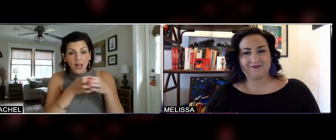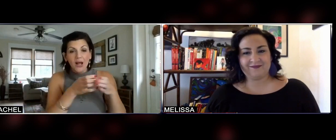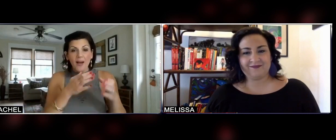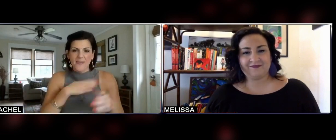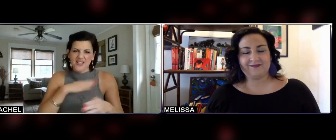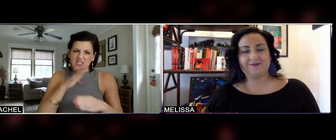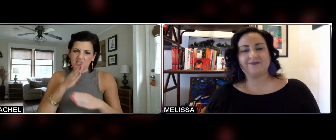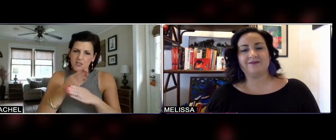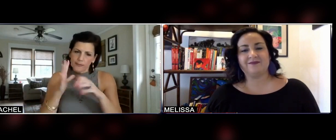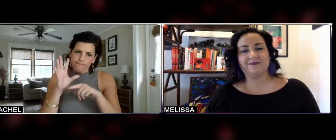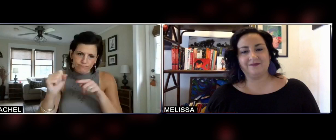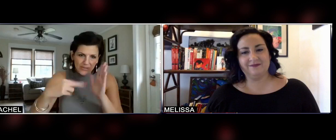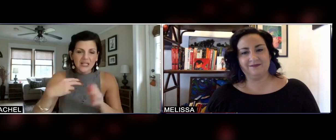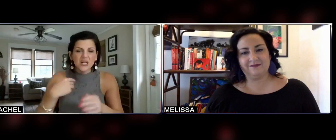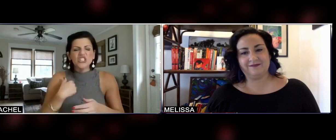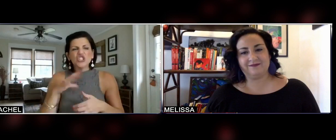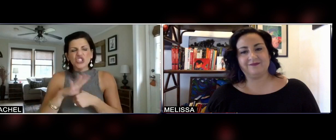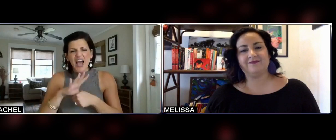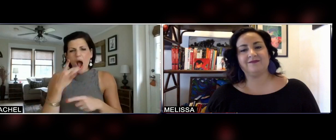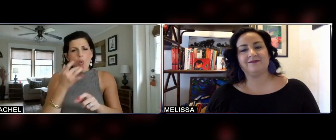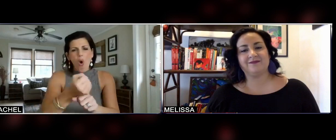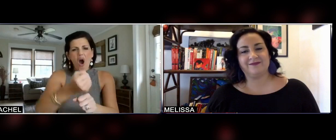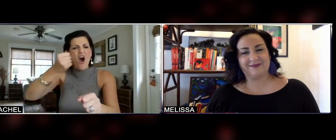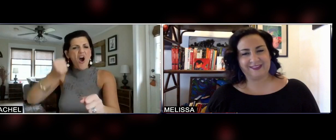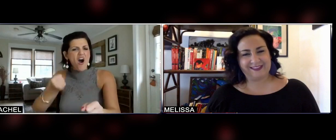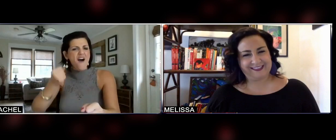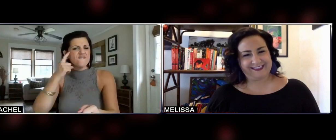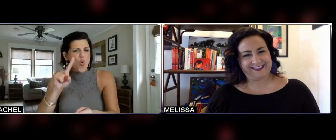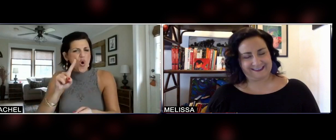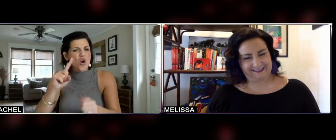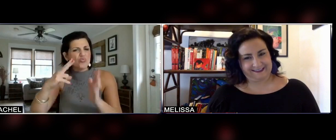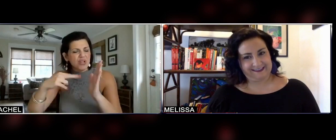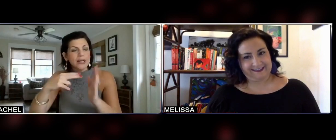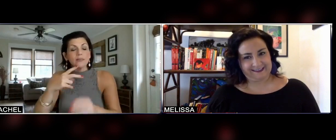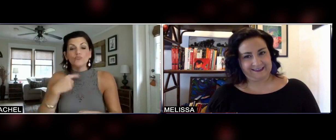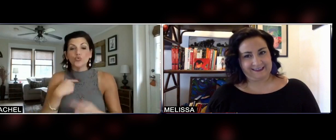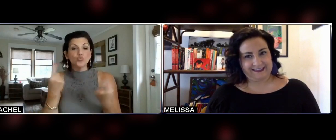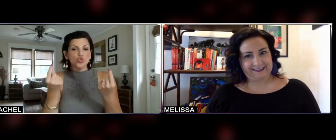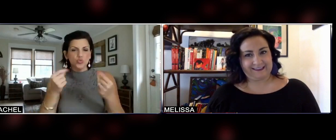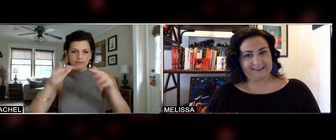on their reading levels and my son has advanced skills. I was like, "Shit! Why did they have to do that?"